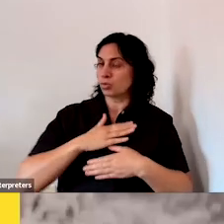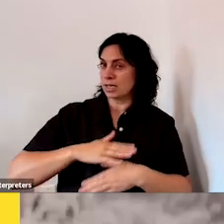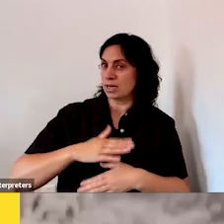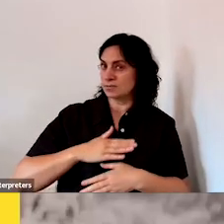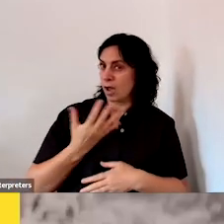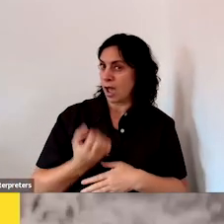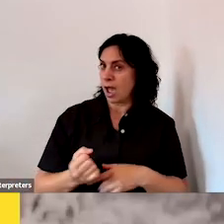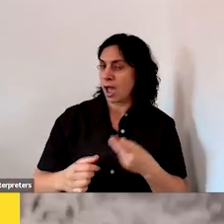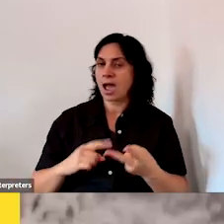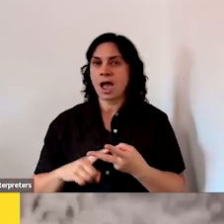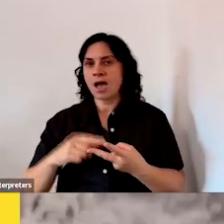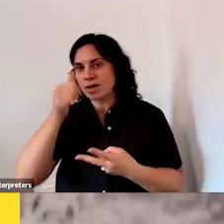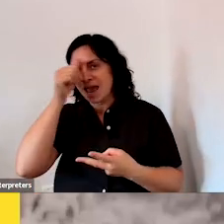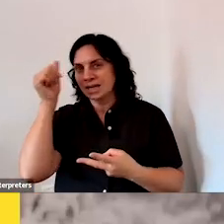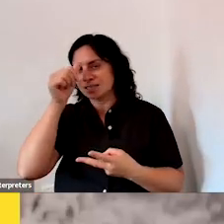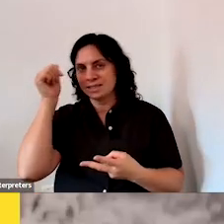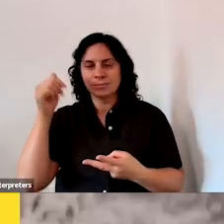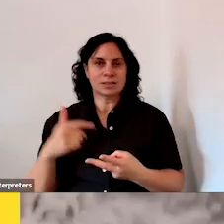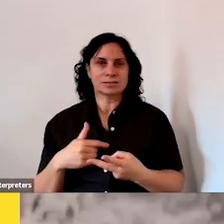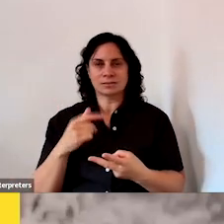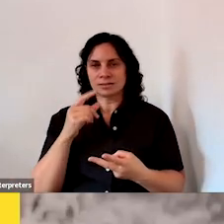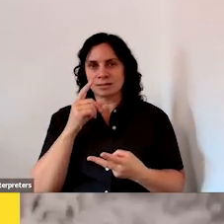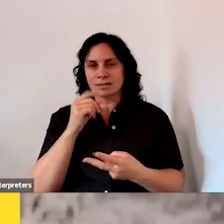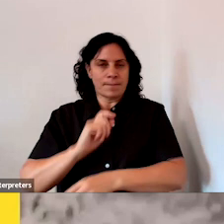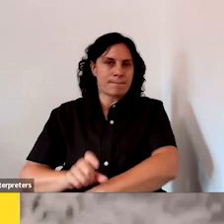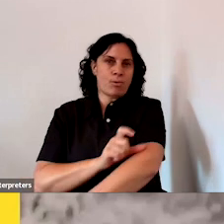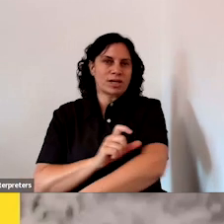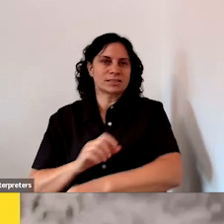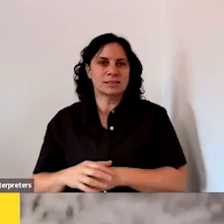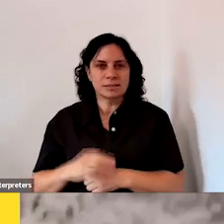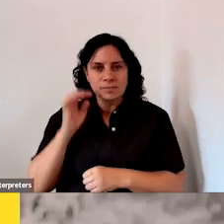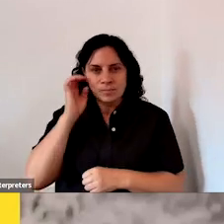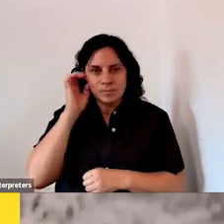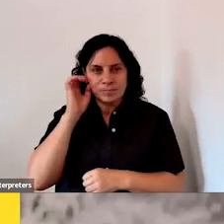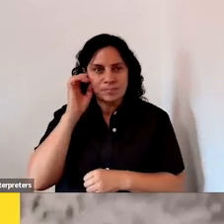and academic buoyancy. For school satisfaction, young people were asked